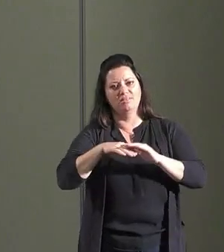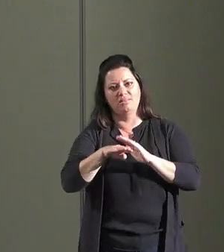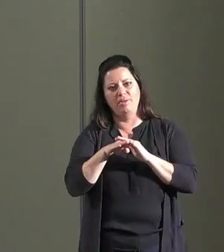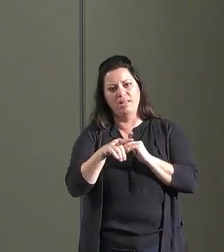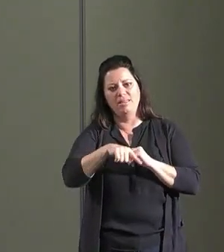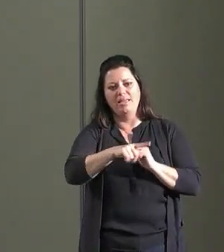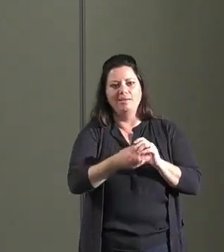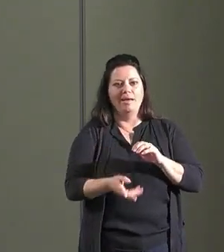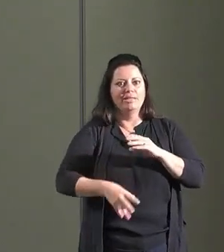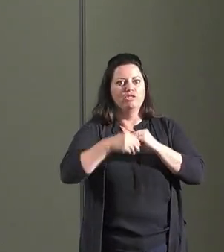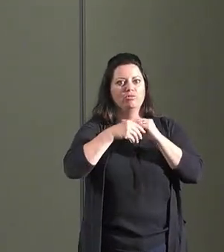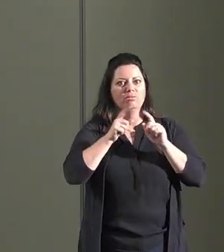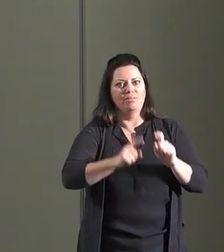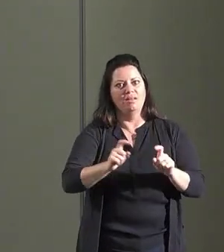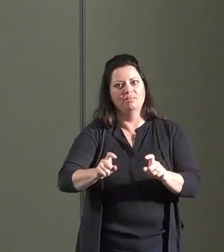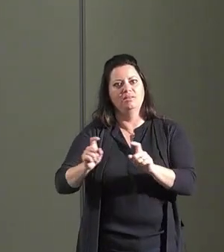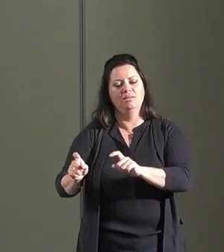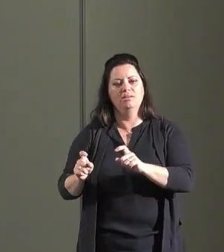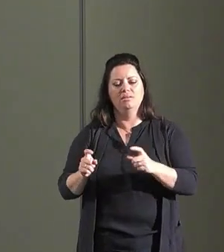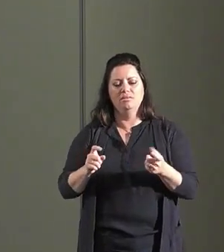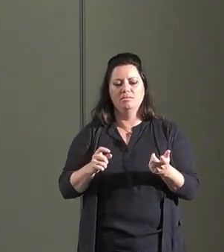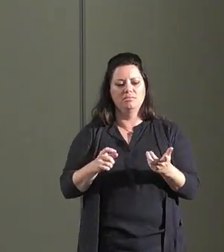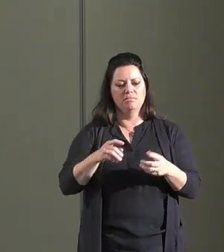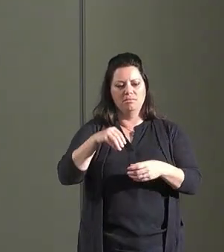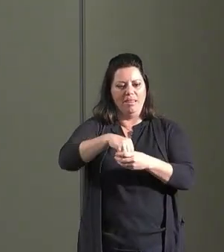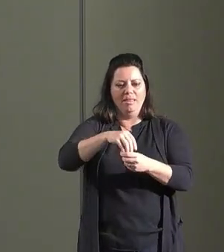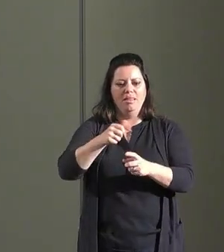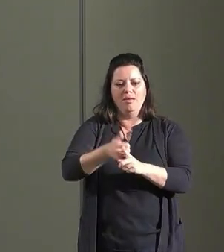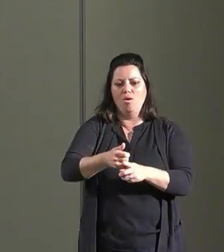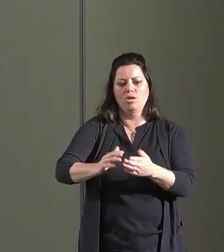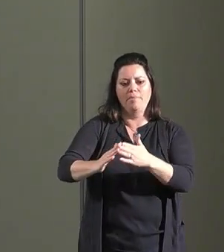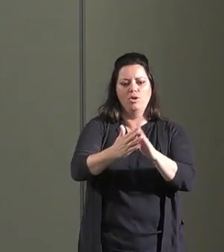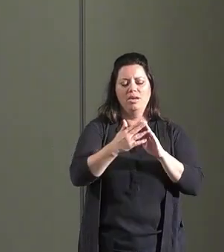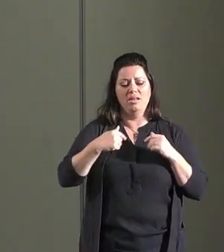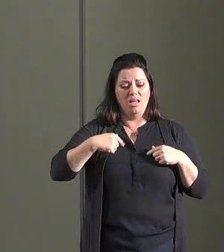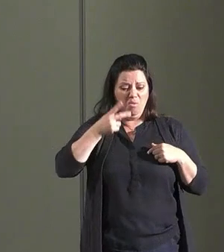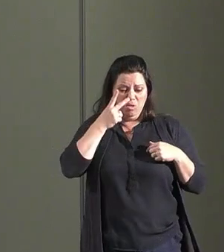testing and started to message this within the community. We saw over the course of a couple